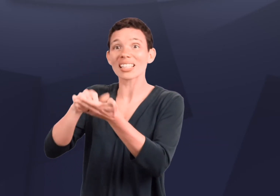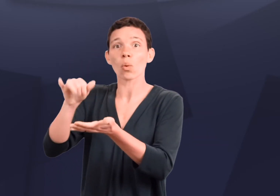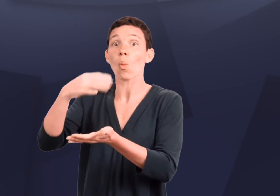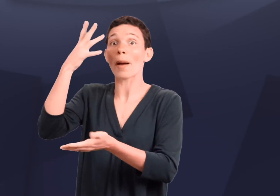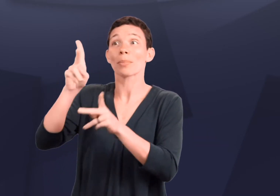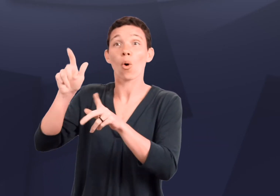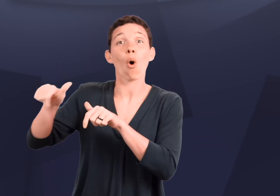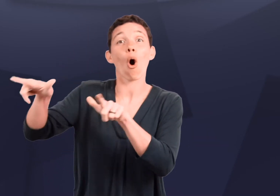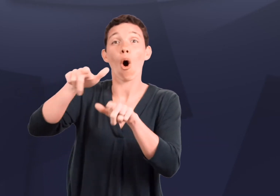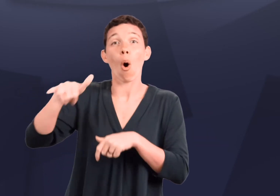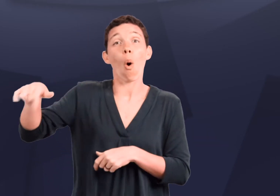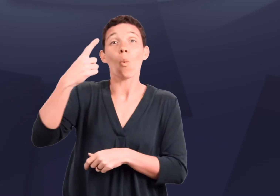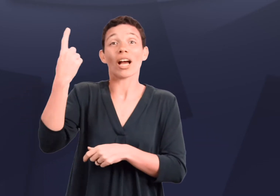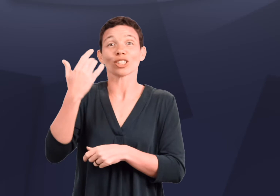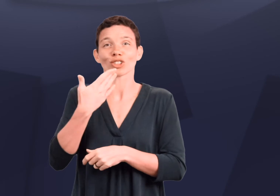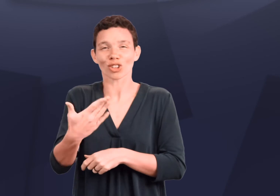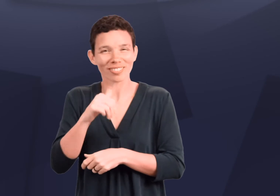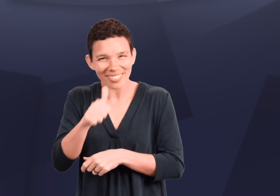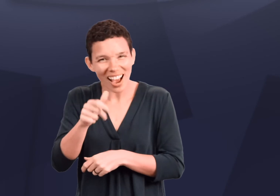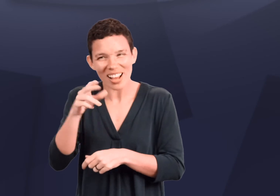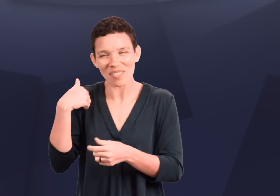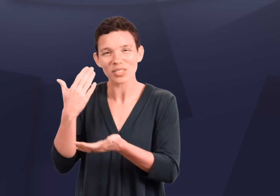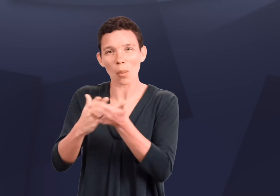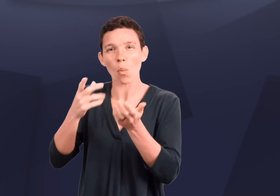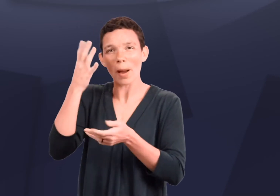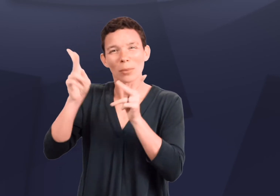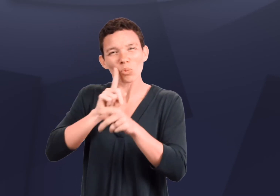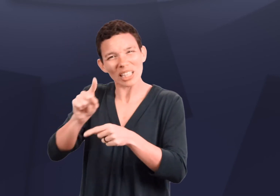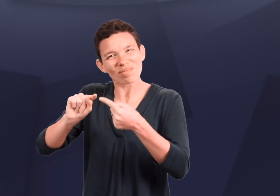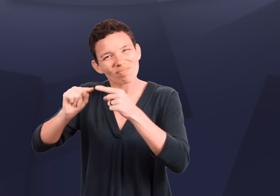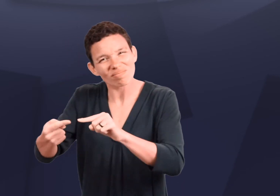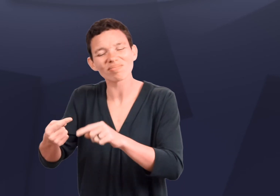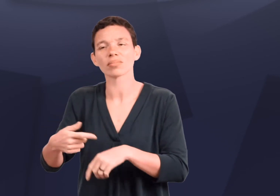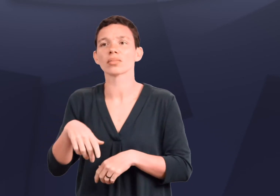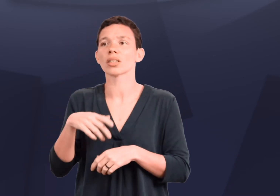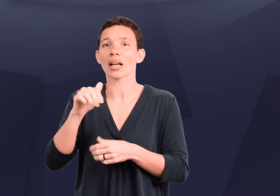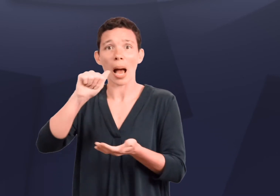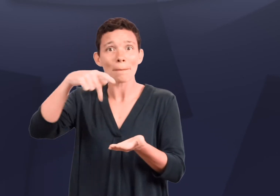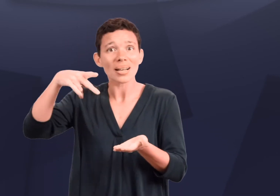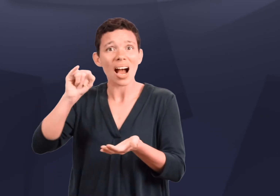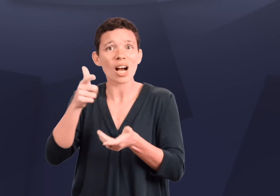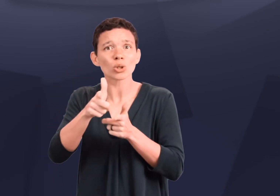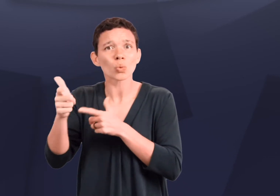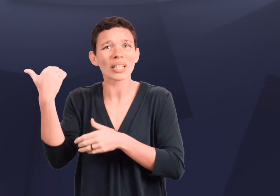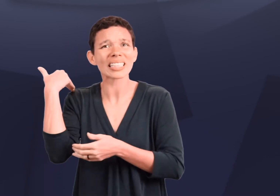Similarly, not all white people are uniform or automatically good.